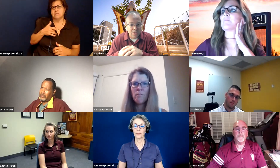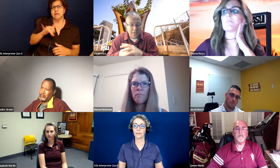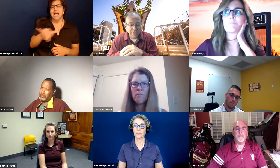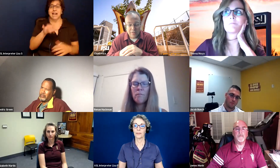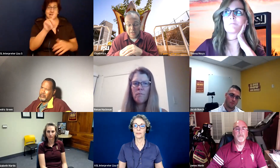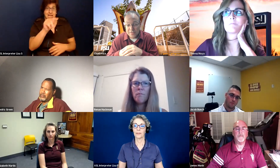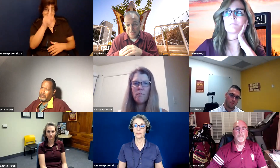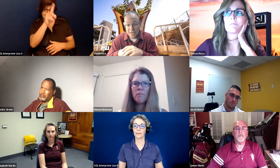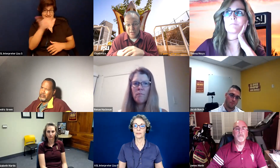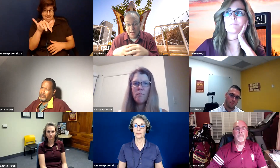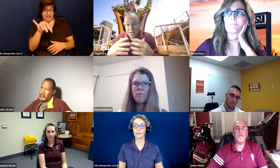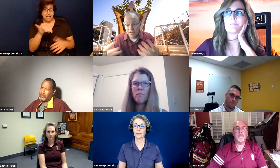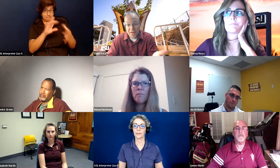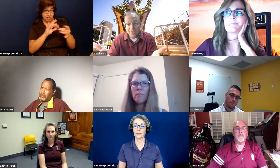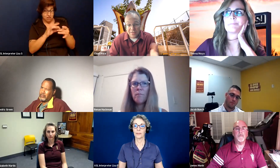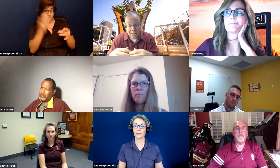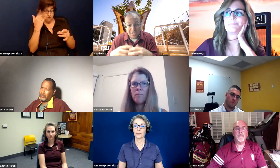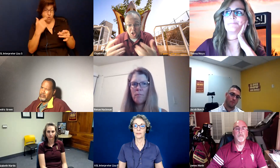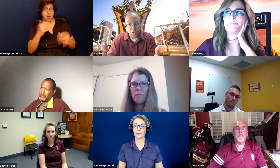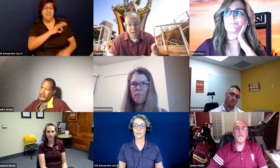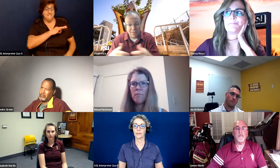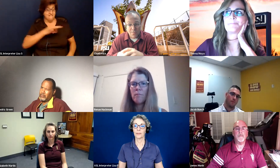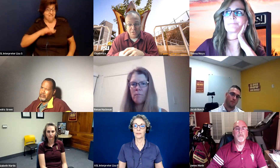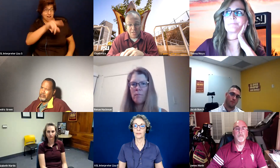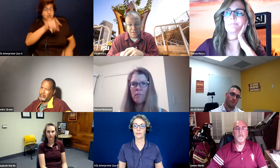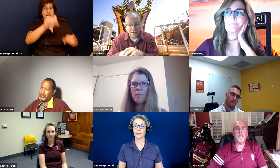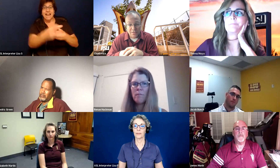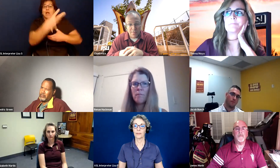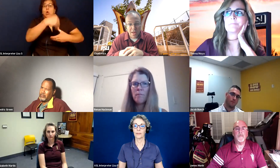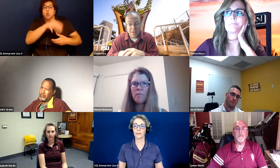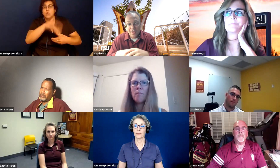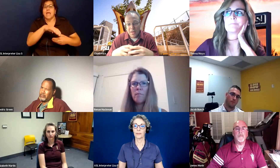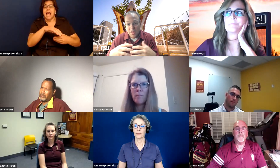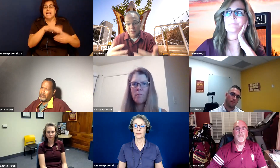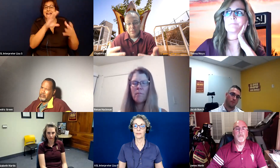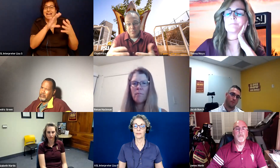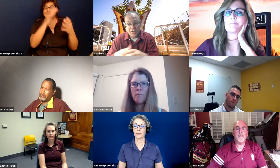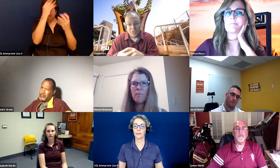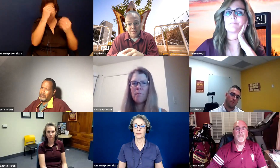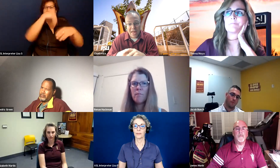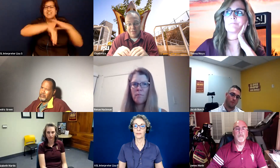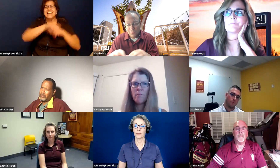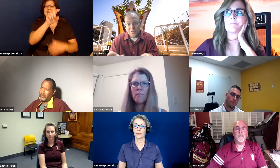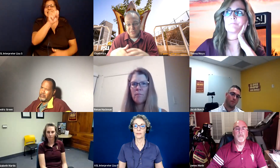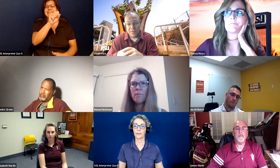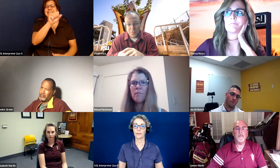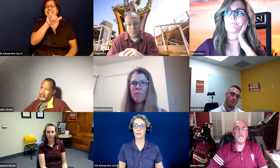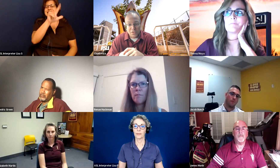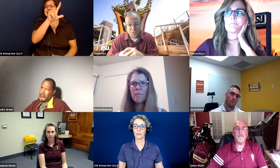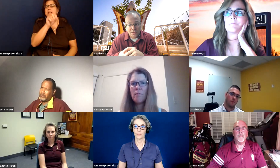is that as faculty, they can include that information and they're still buying to make sure that that information is available for students